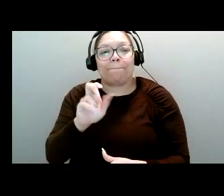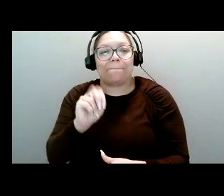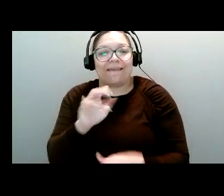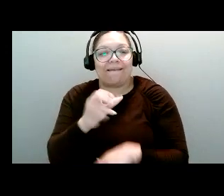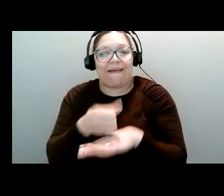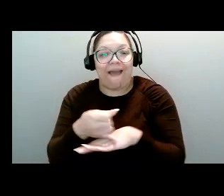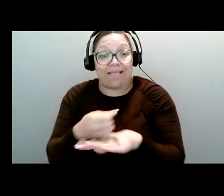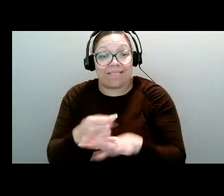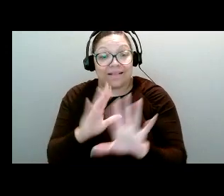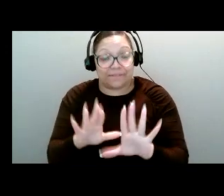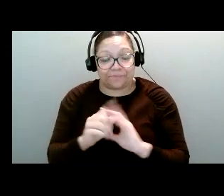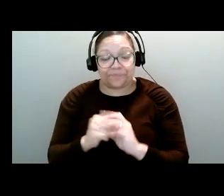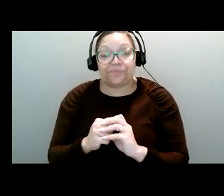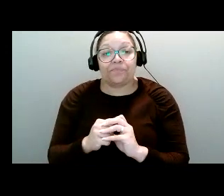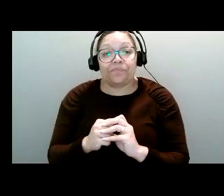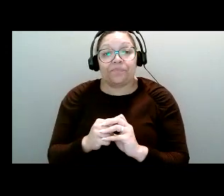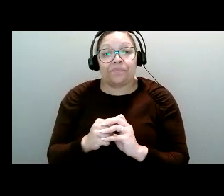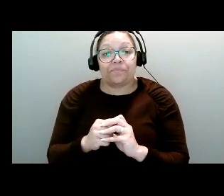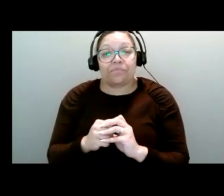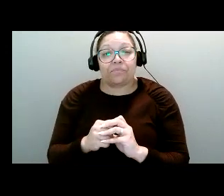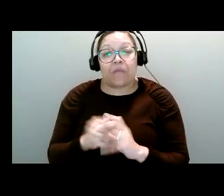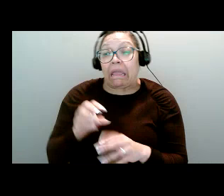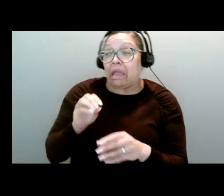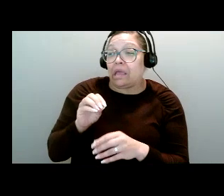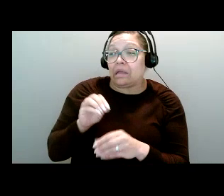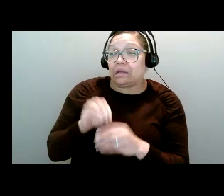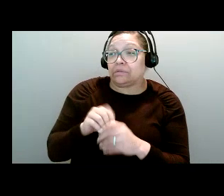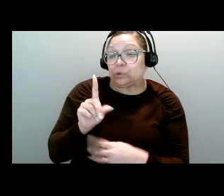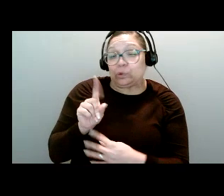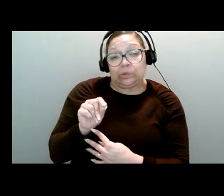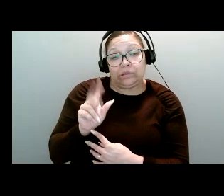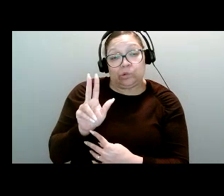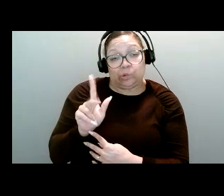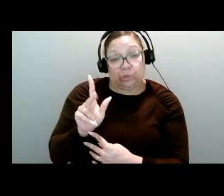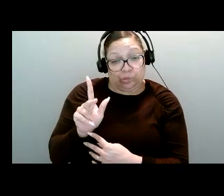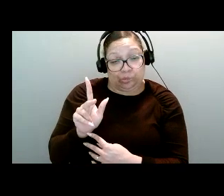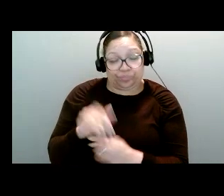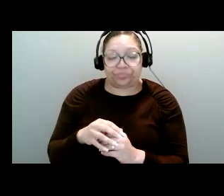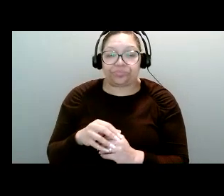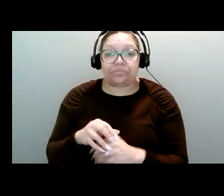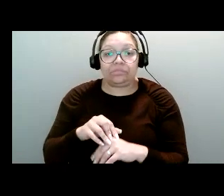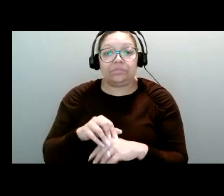In 2023, the National Heritage Area Systems Act